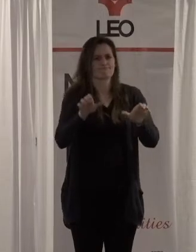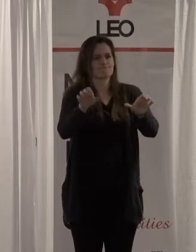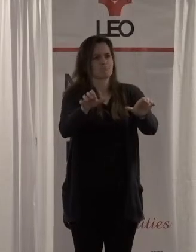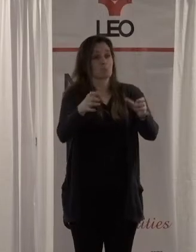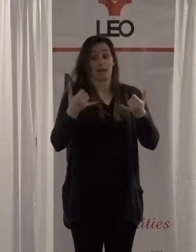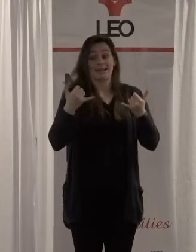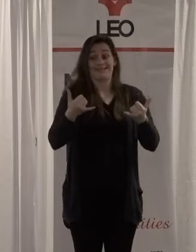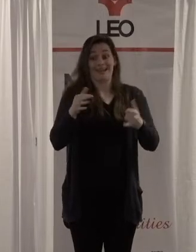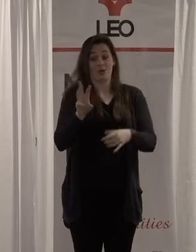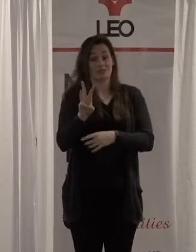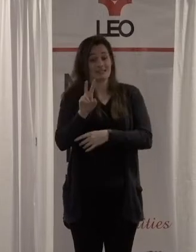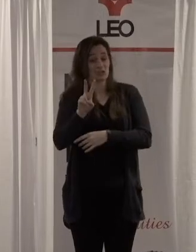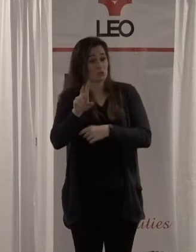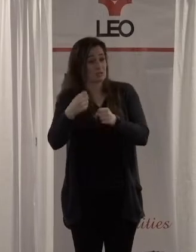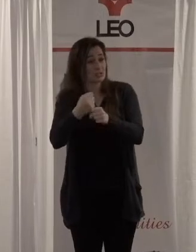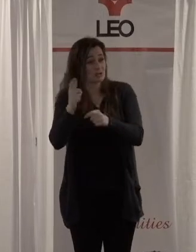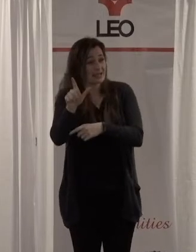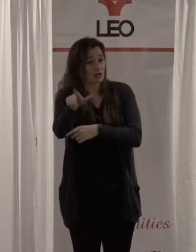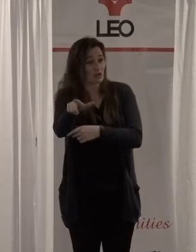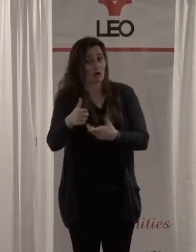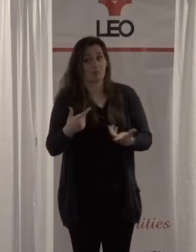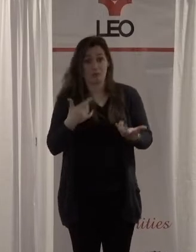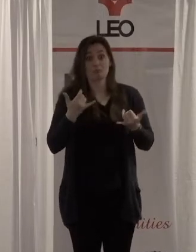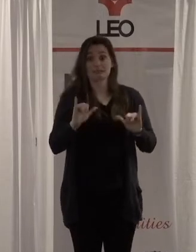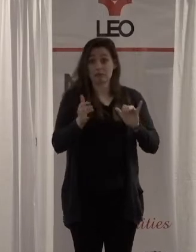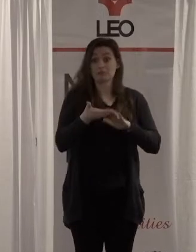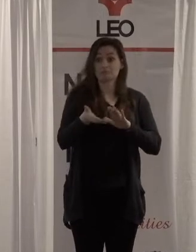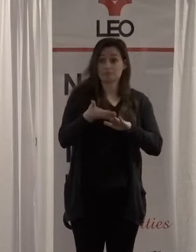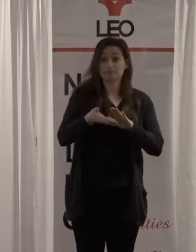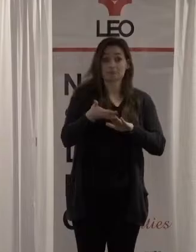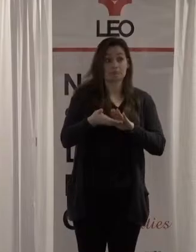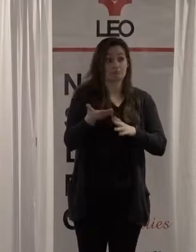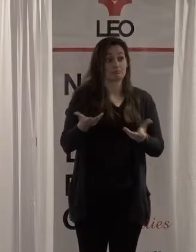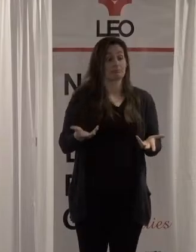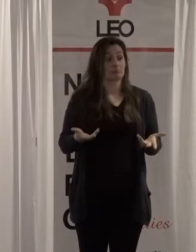AND WE ARE STILL IN BUSINESS EMBARKING ON OUR OWN MODERNIZATION PROCESS